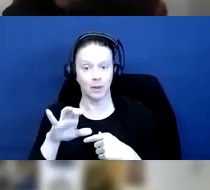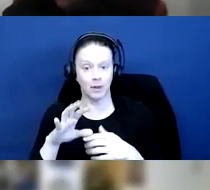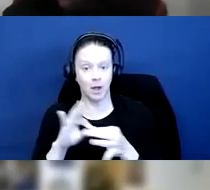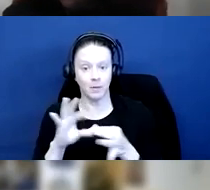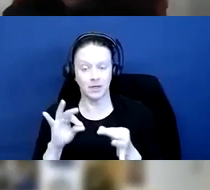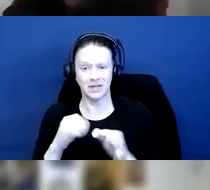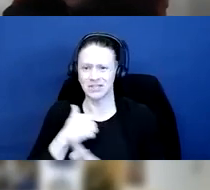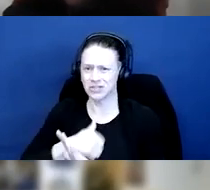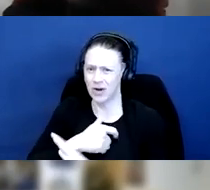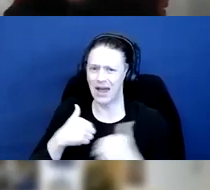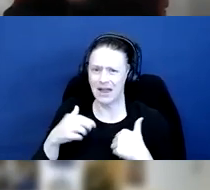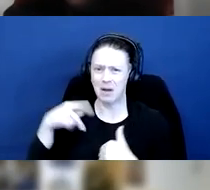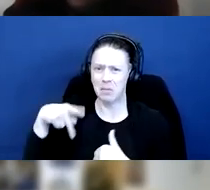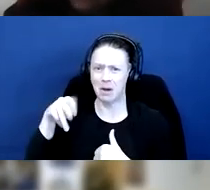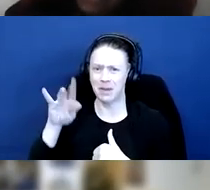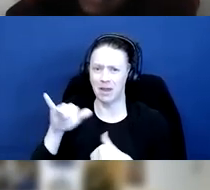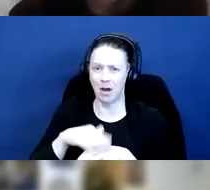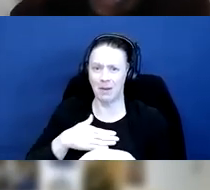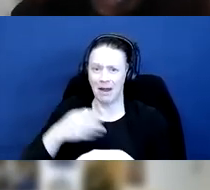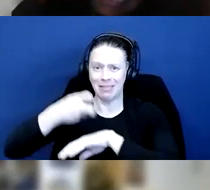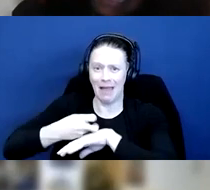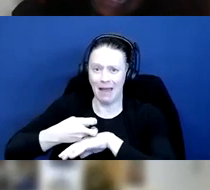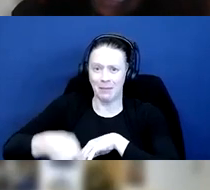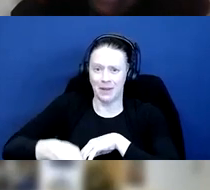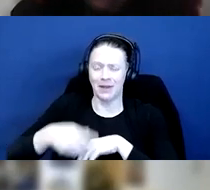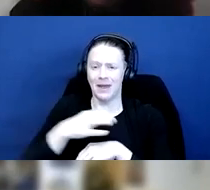sorry, I have a puppy on my lap and he is trying to participate.